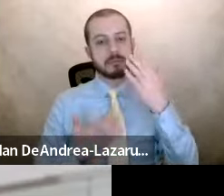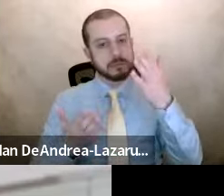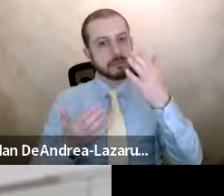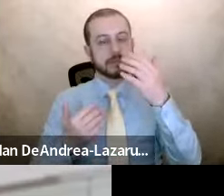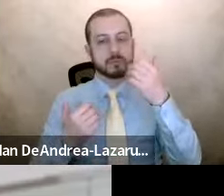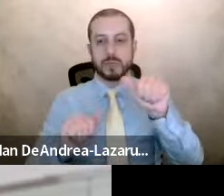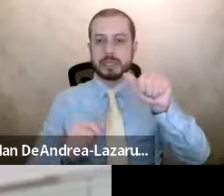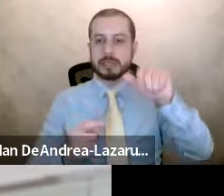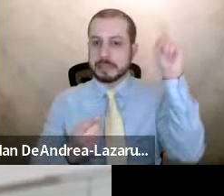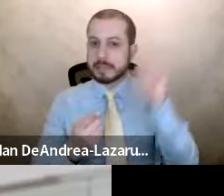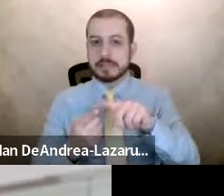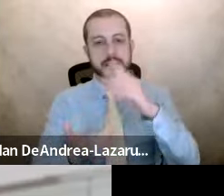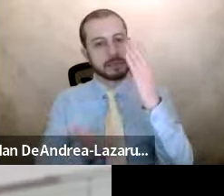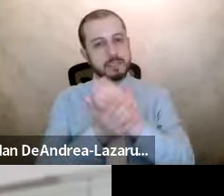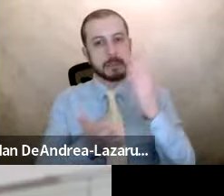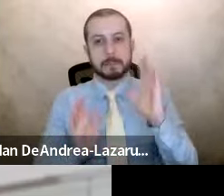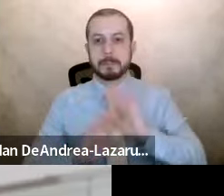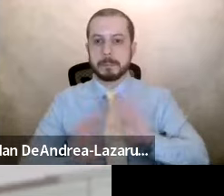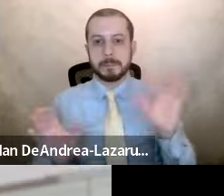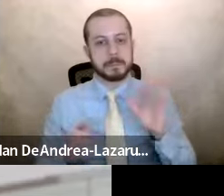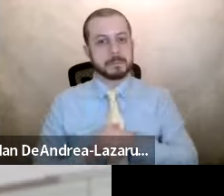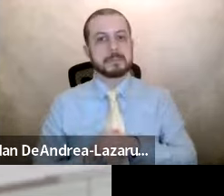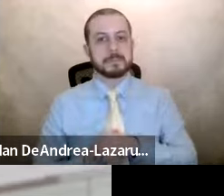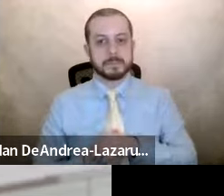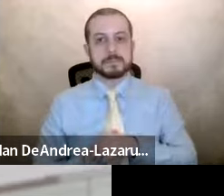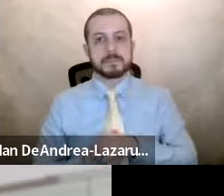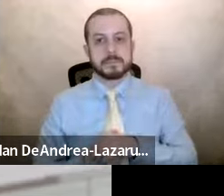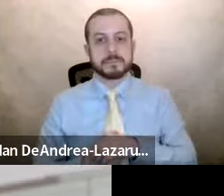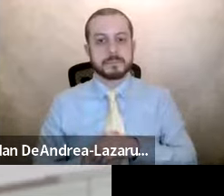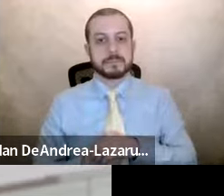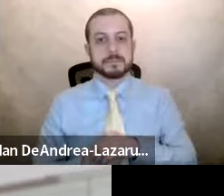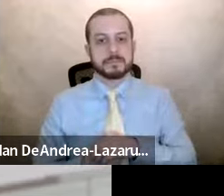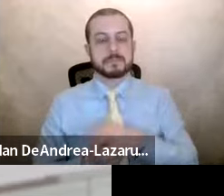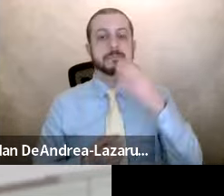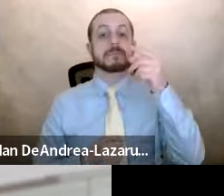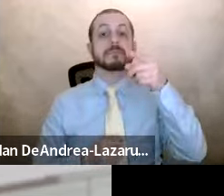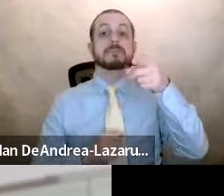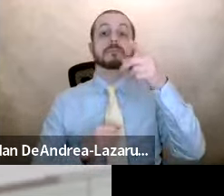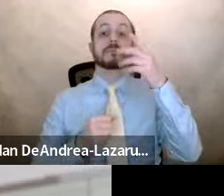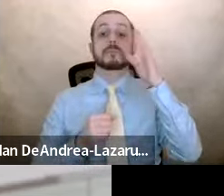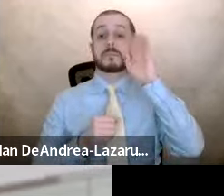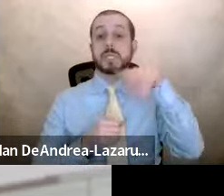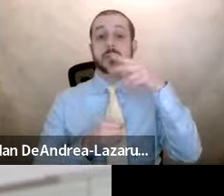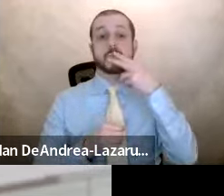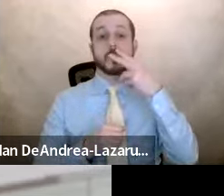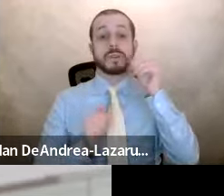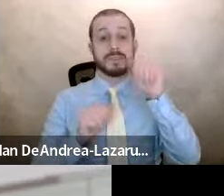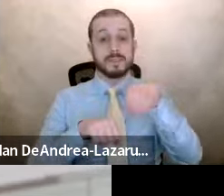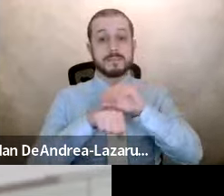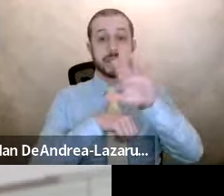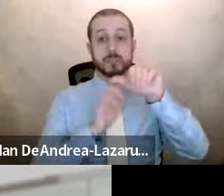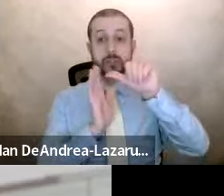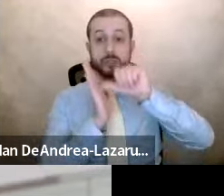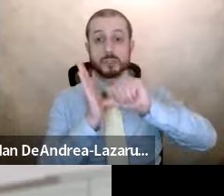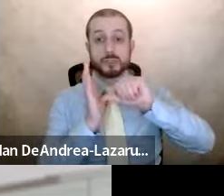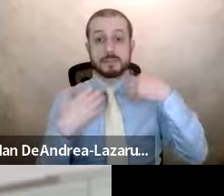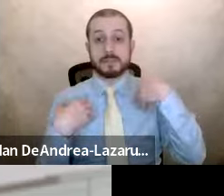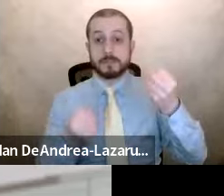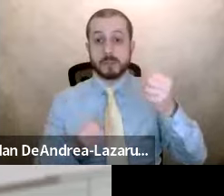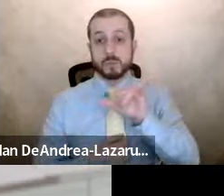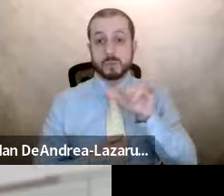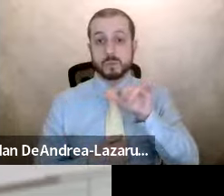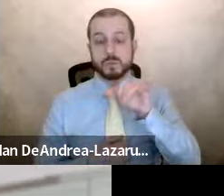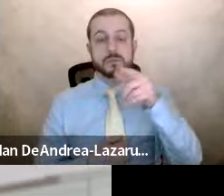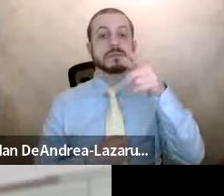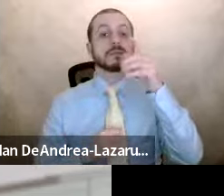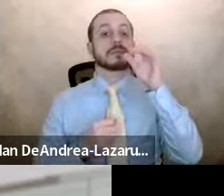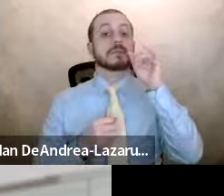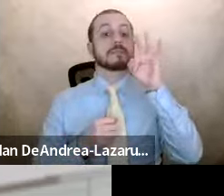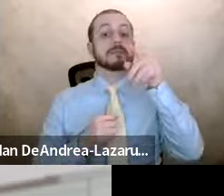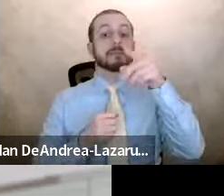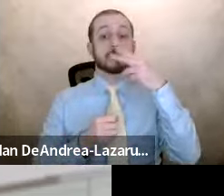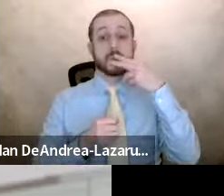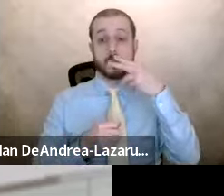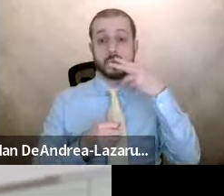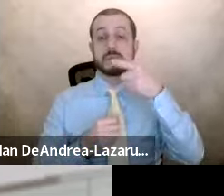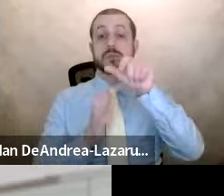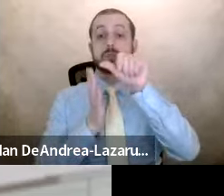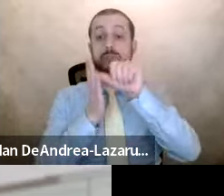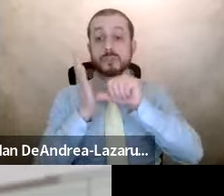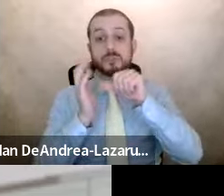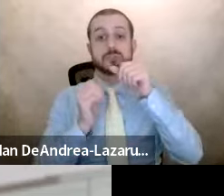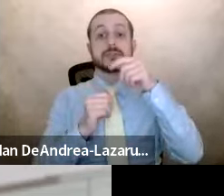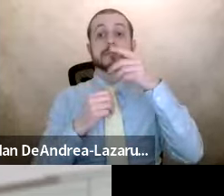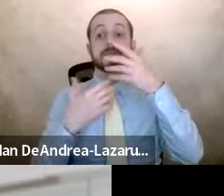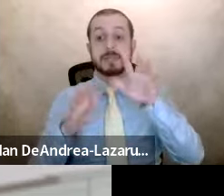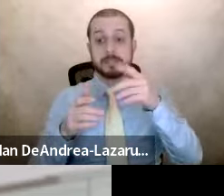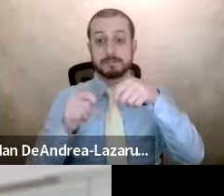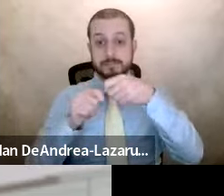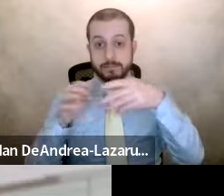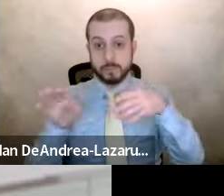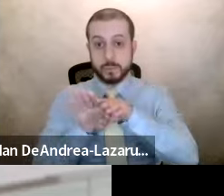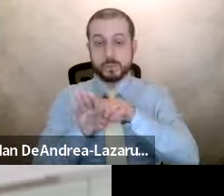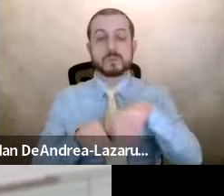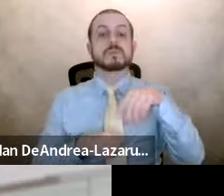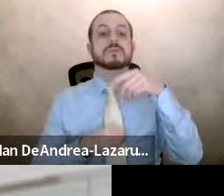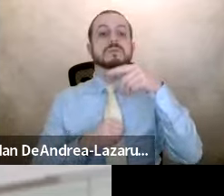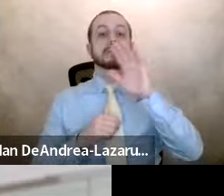Some providers may have already prescribed you some cholesterol lowering medications, and what those medications do is prevent that gumming up of the pipes that I've talked about.